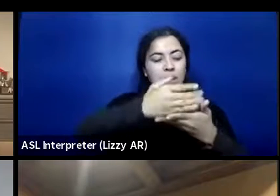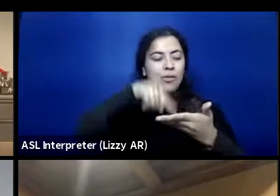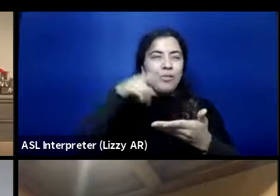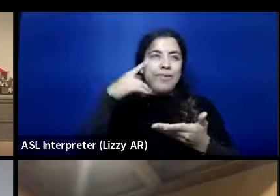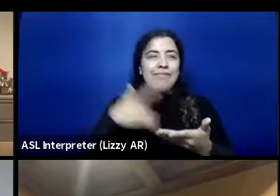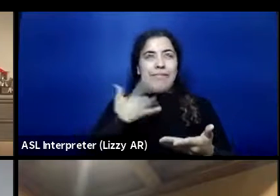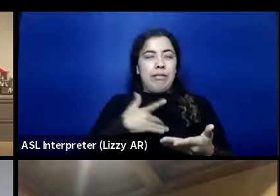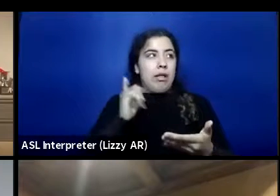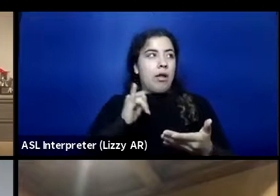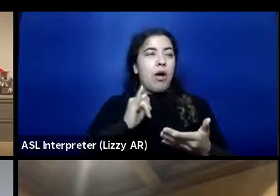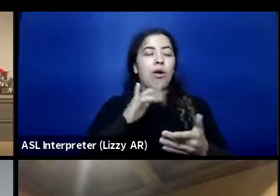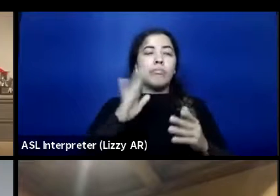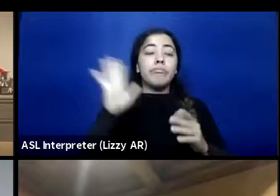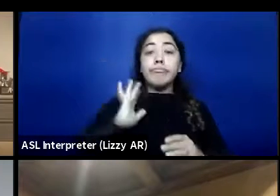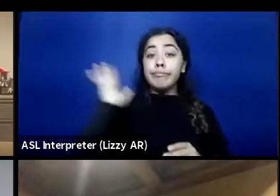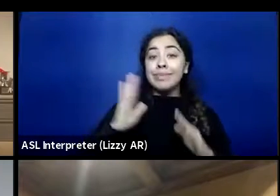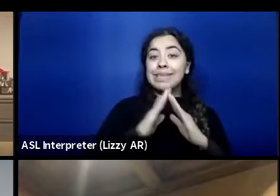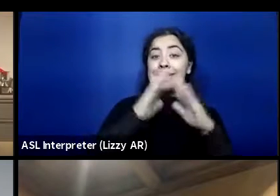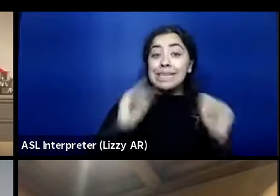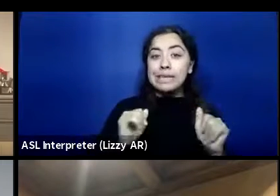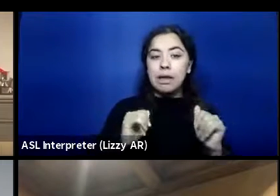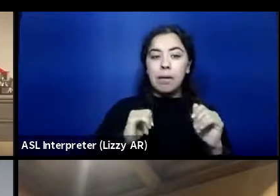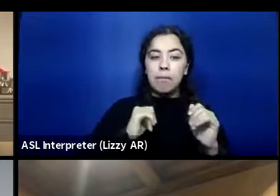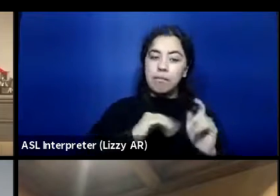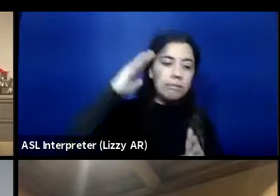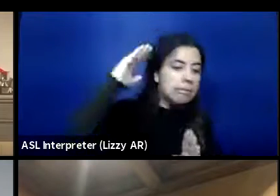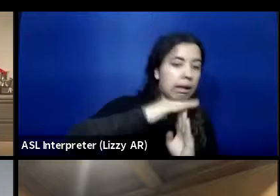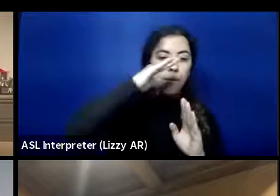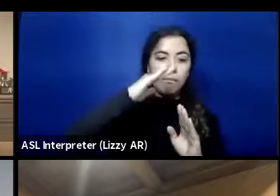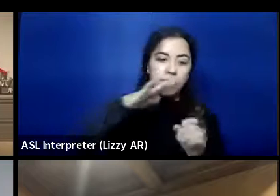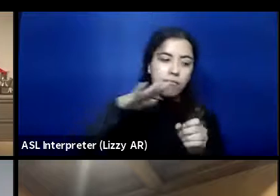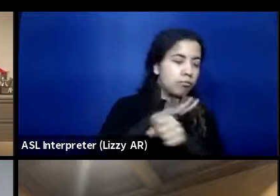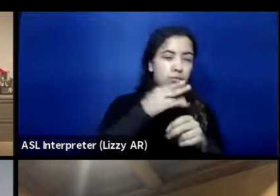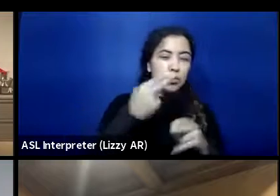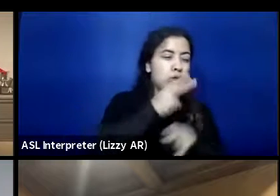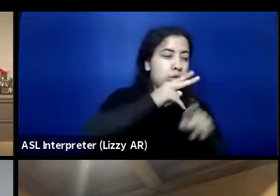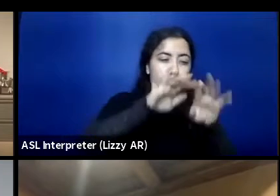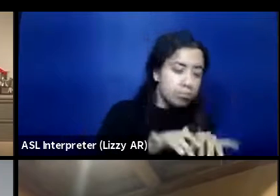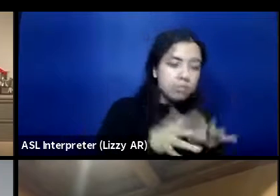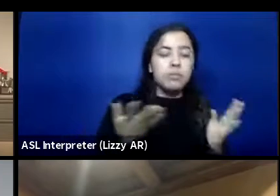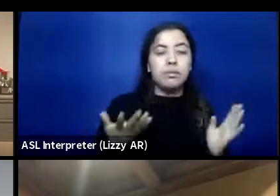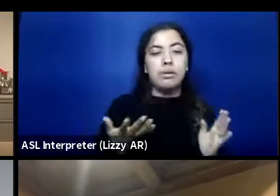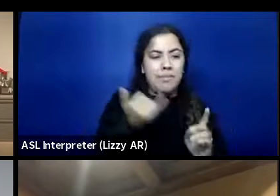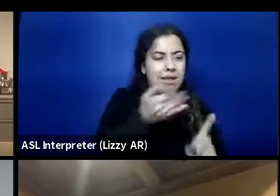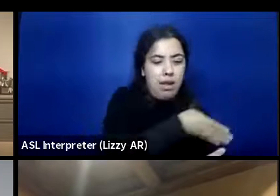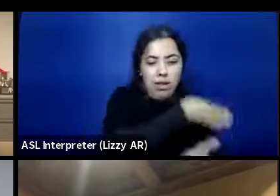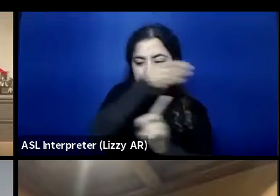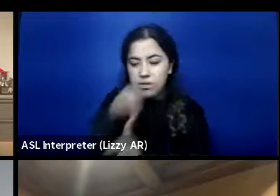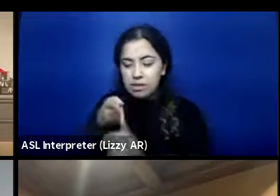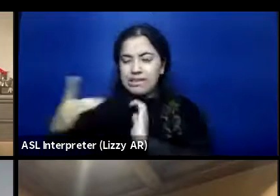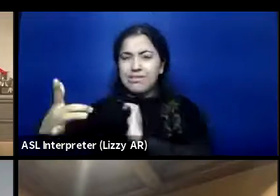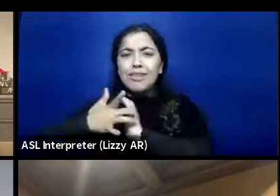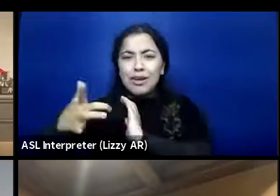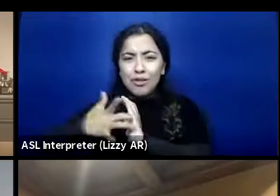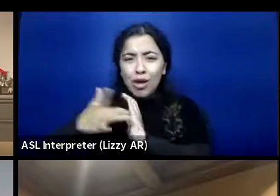but now the computer or the technology is in everybody's hands, so it's in the human kind of optimization.